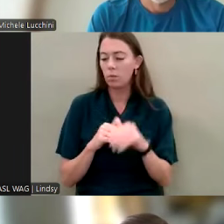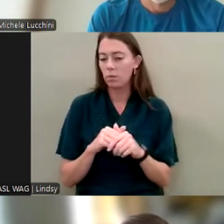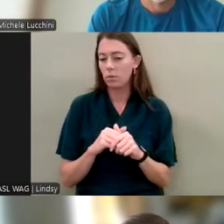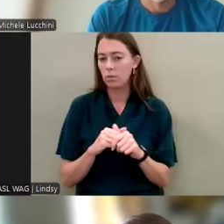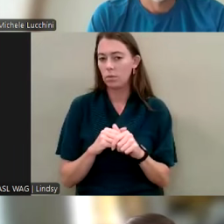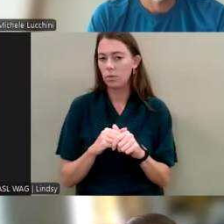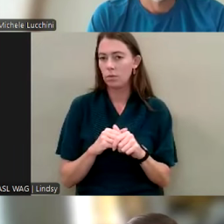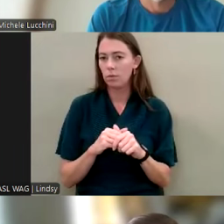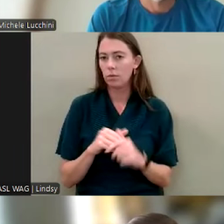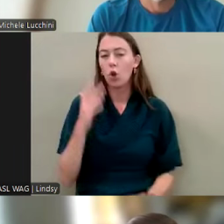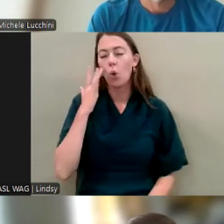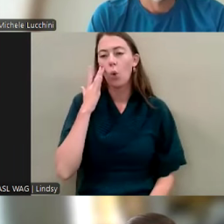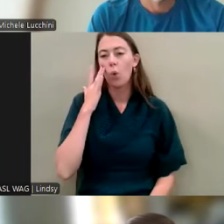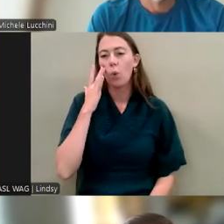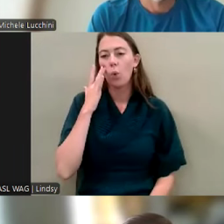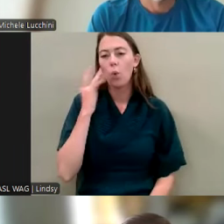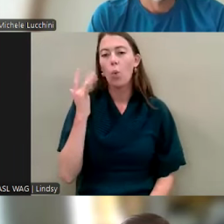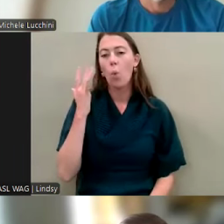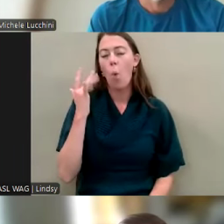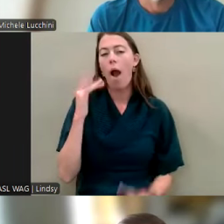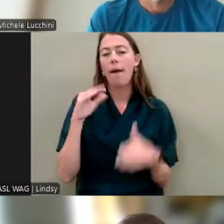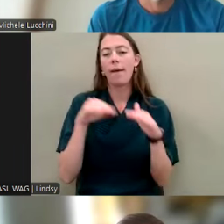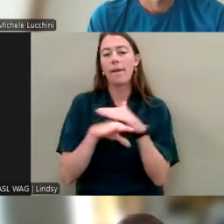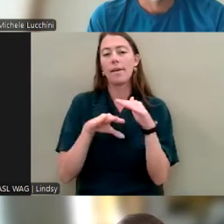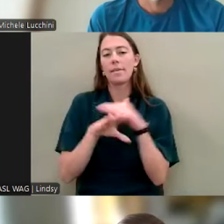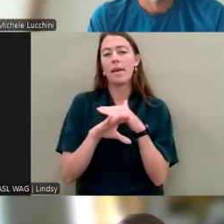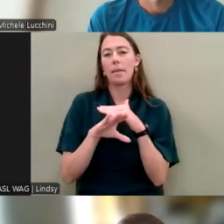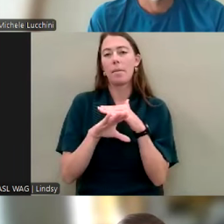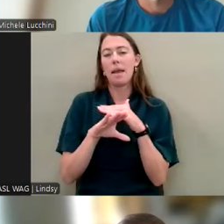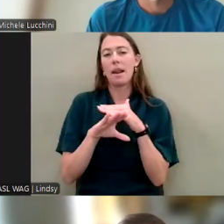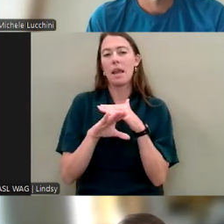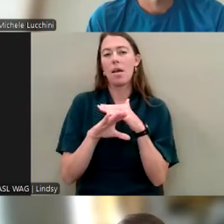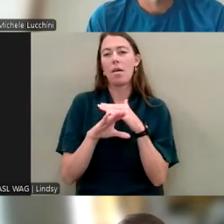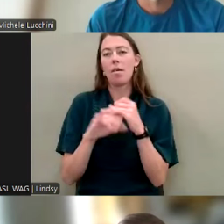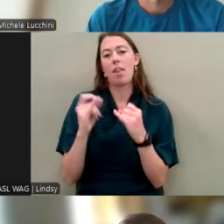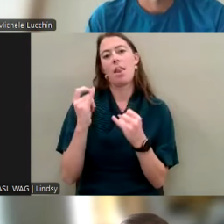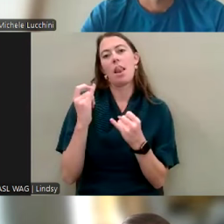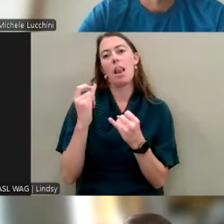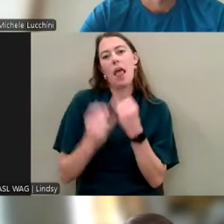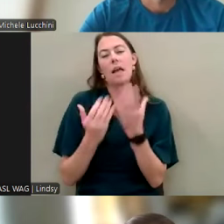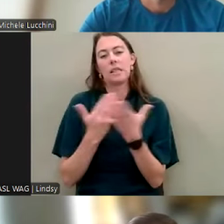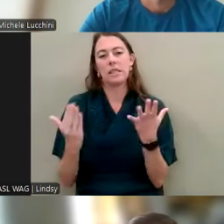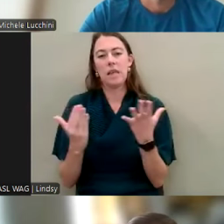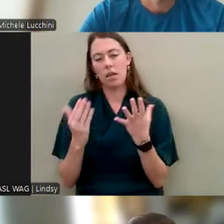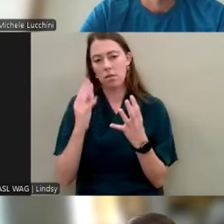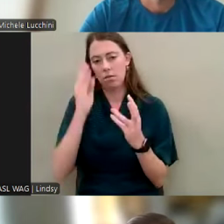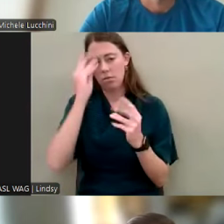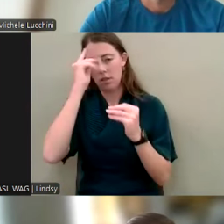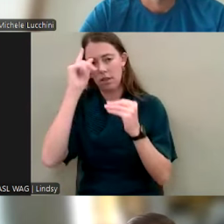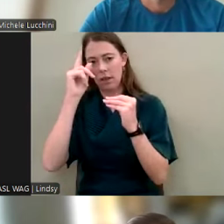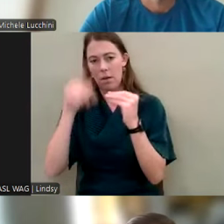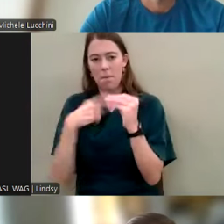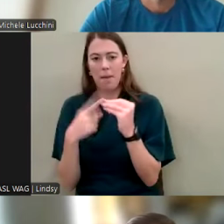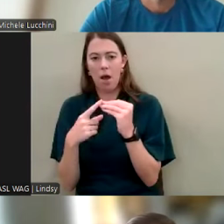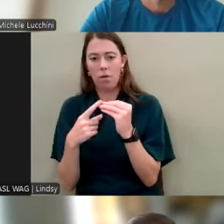late to the project/program/product management community? It seems so central to ensuring that